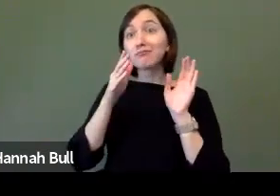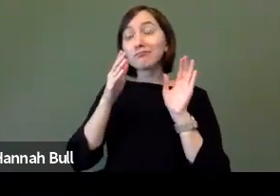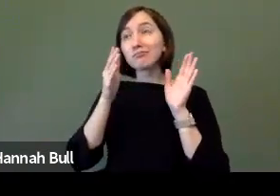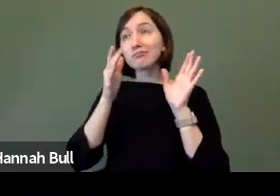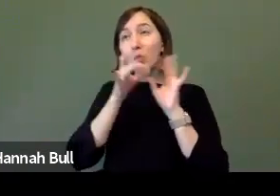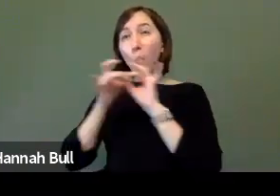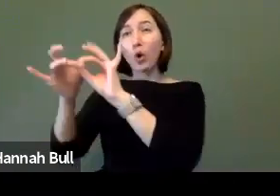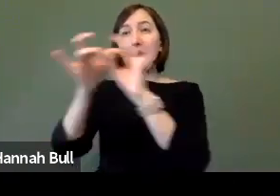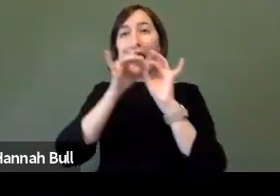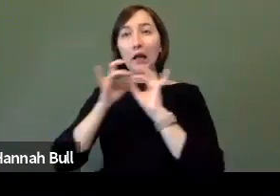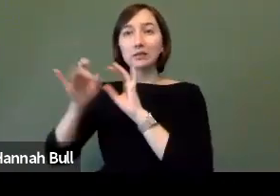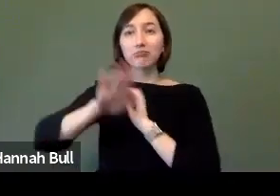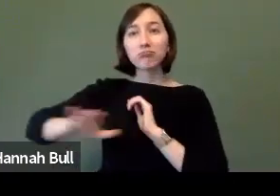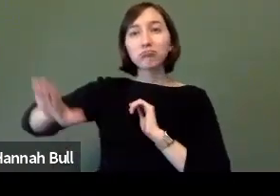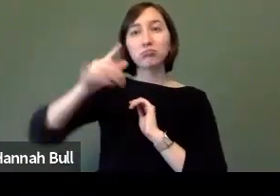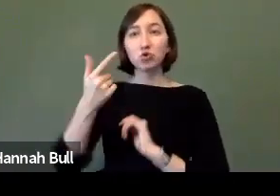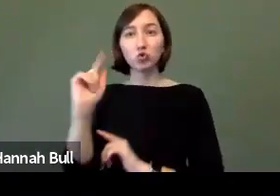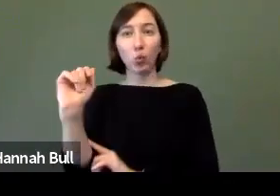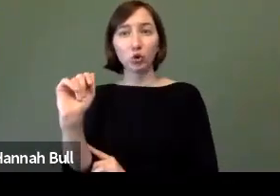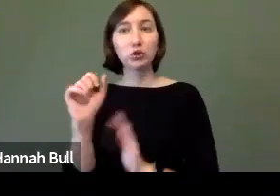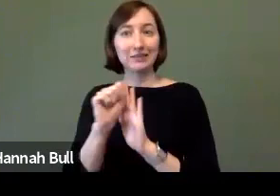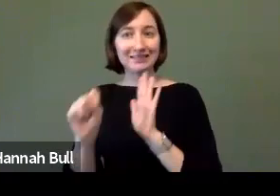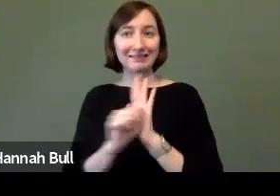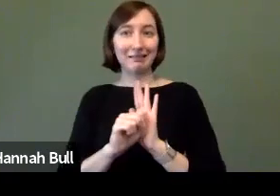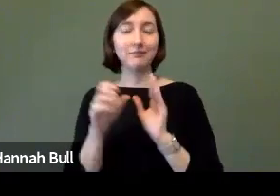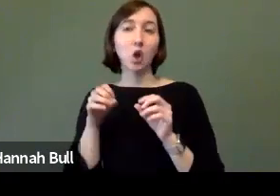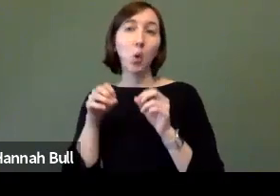and have the opportunity to set their own priorities.